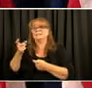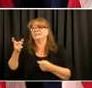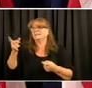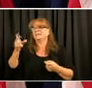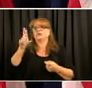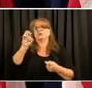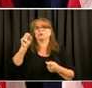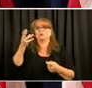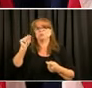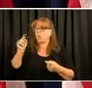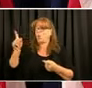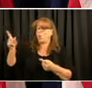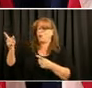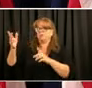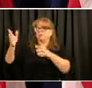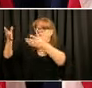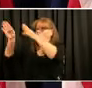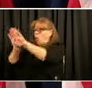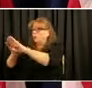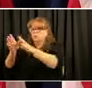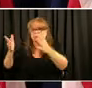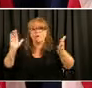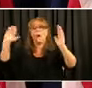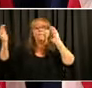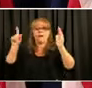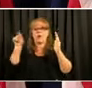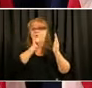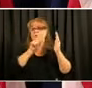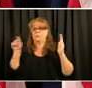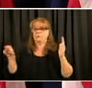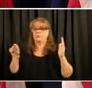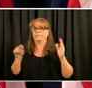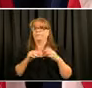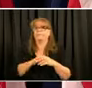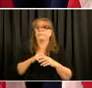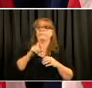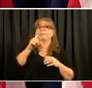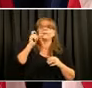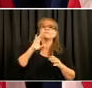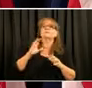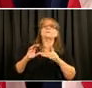shutting down they're going to online instruction for a period of time so that is already the case